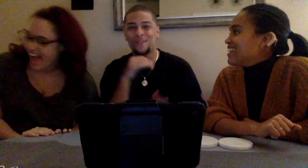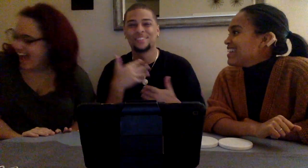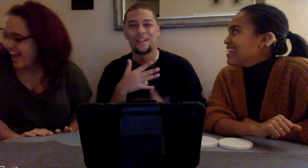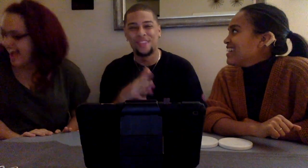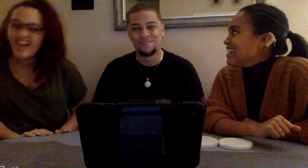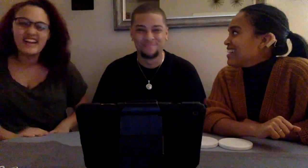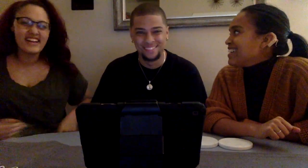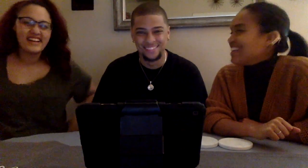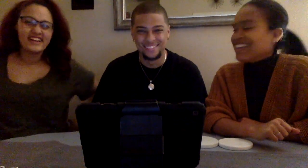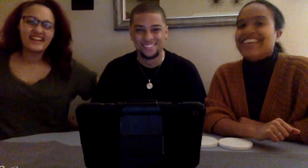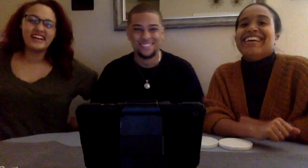Dante: Don't scare them.